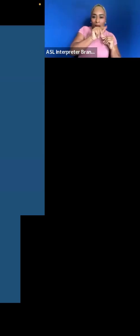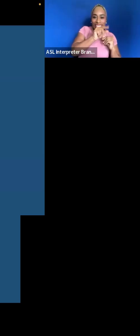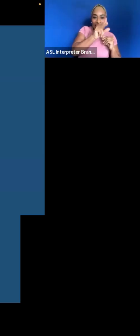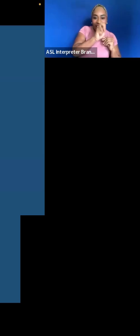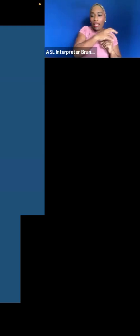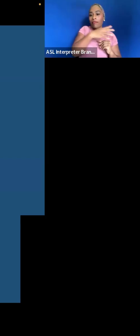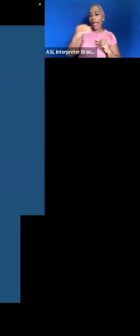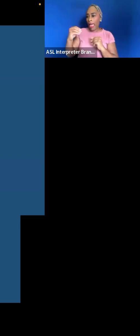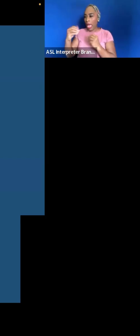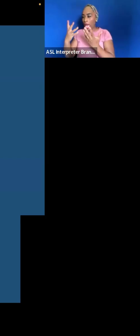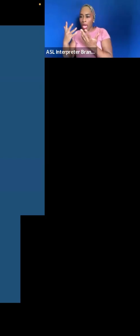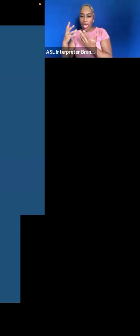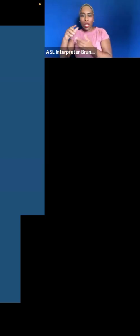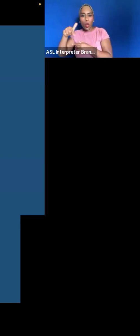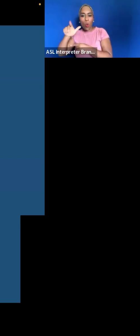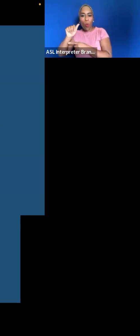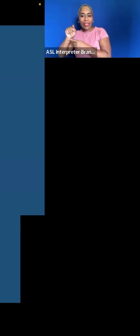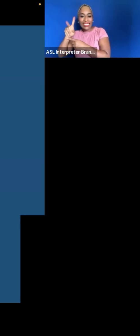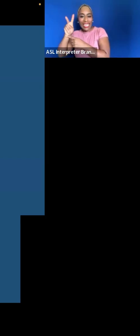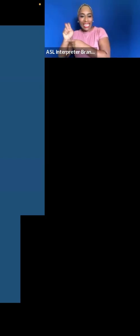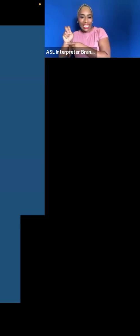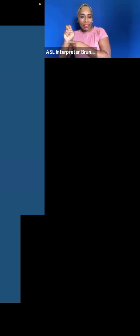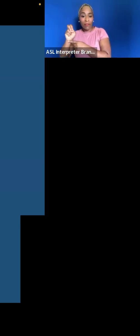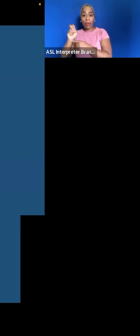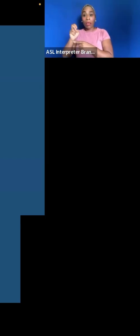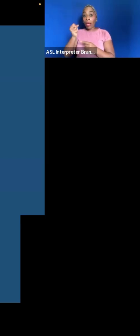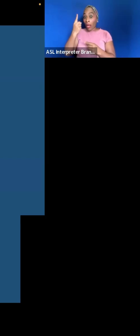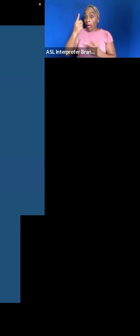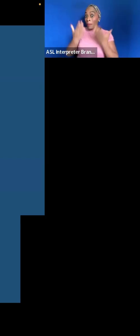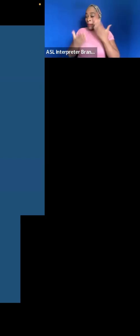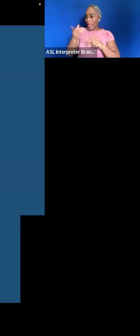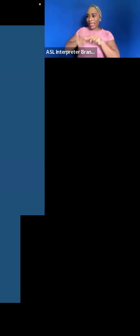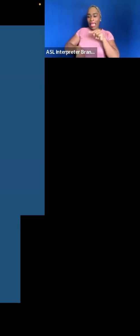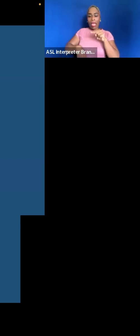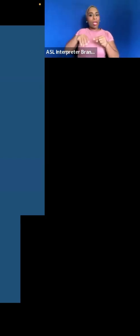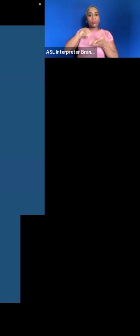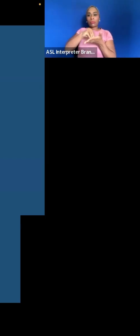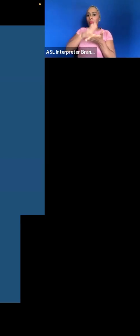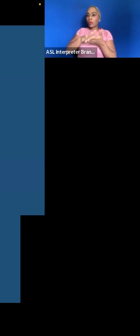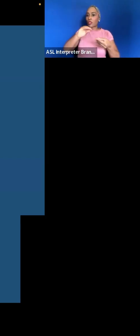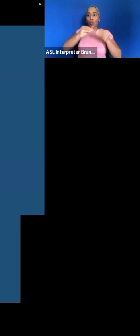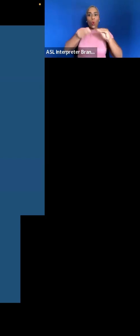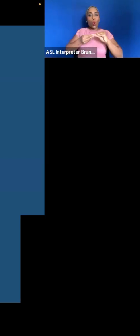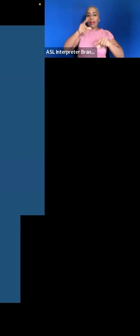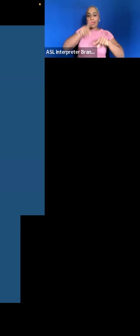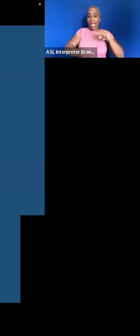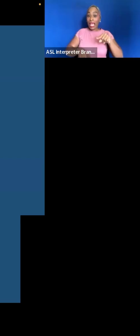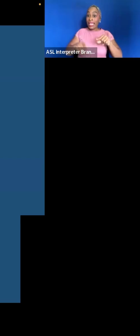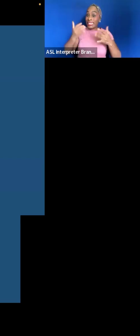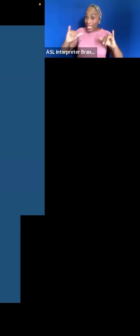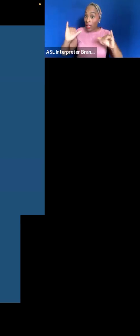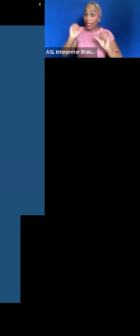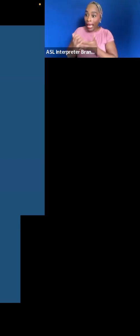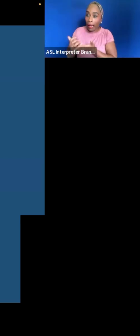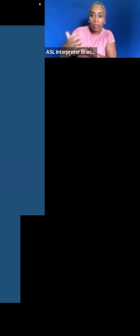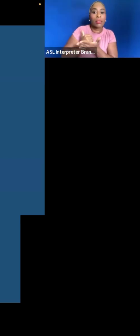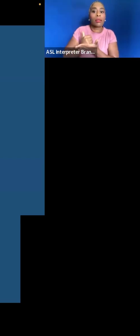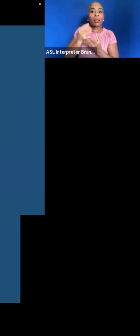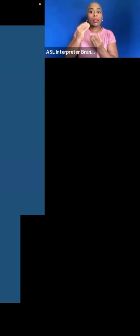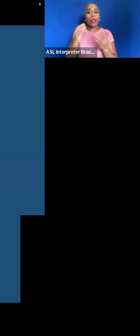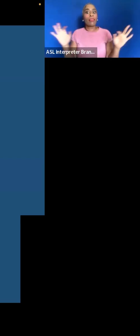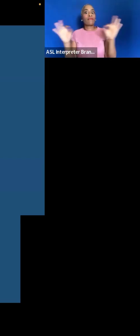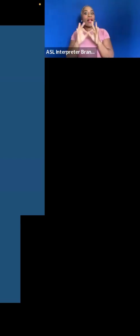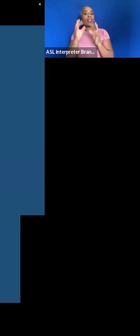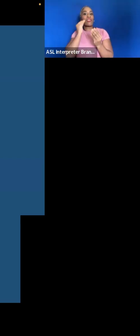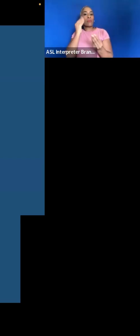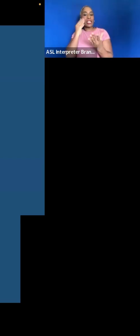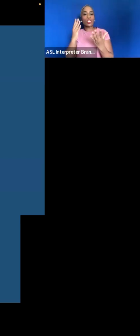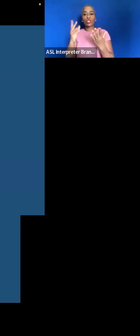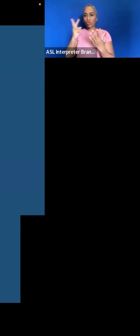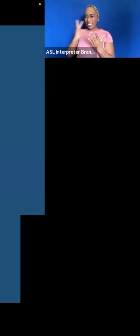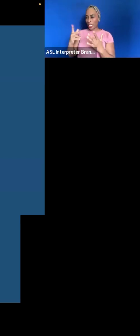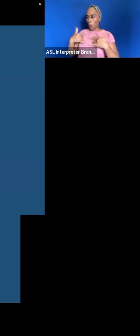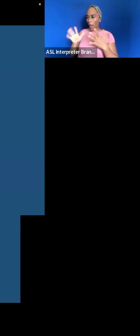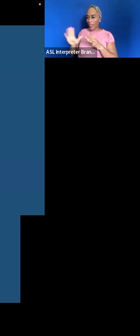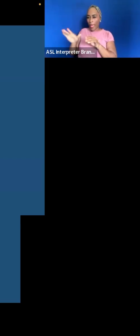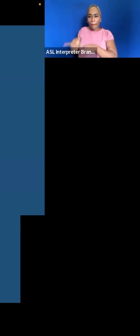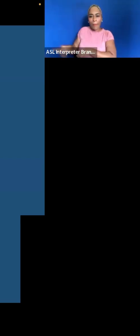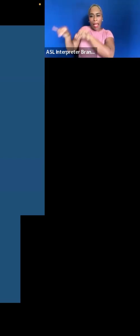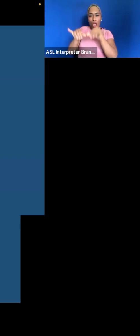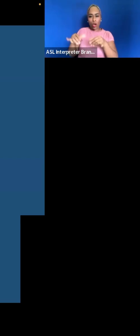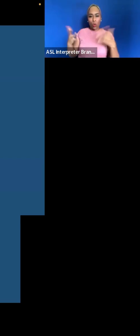So even though we might not be able to report a score, are we still going to be able to get valuable information to help us determine patterns of strengths and weaknesses in this kiddo?